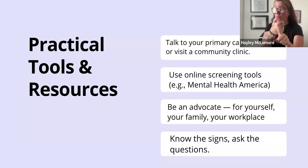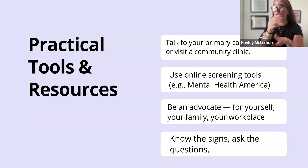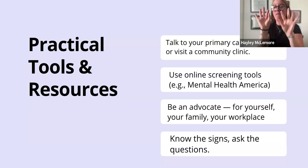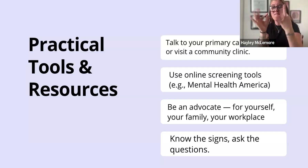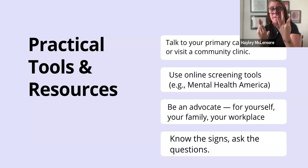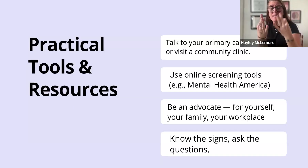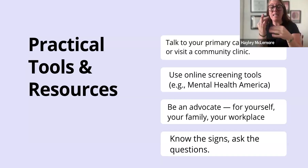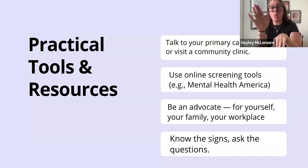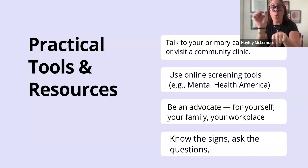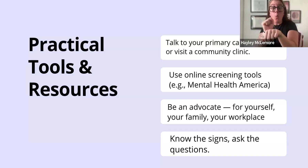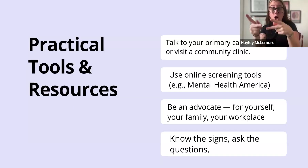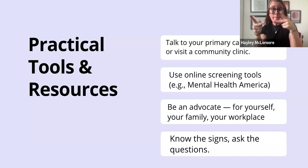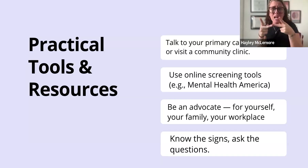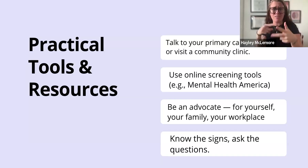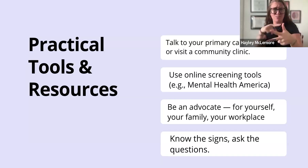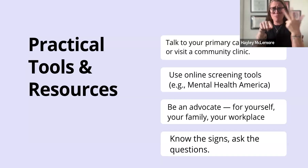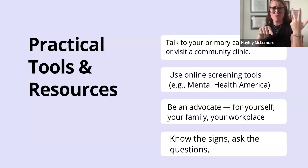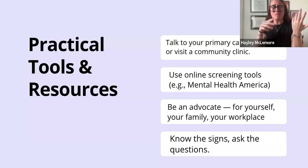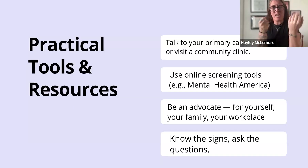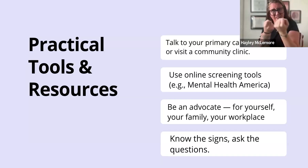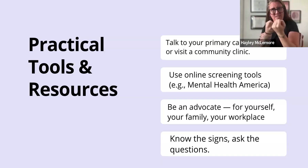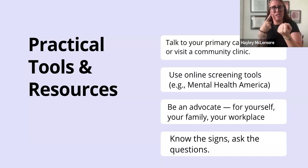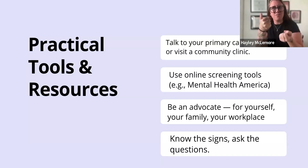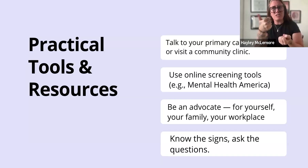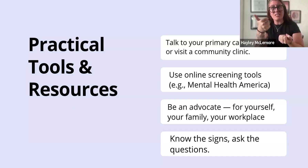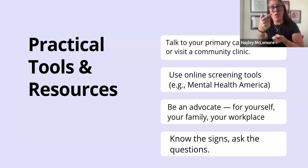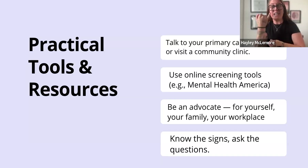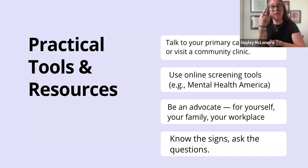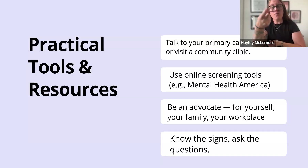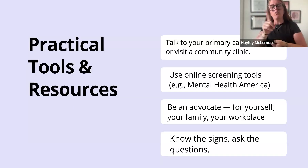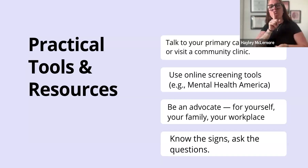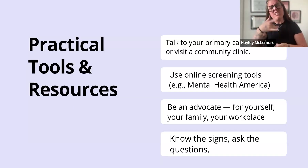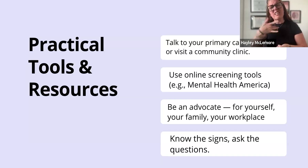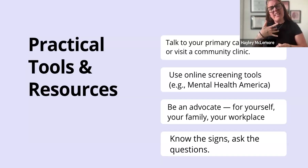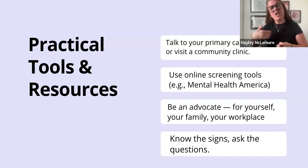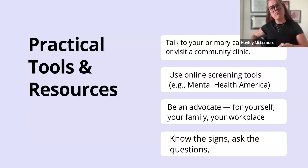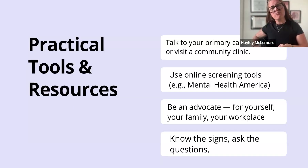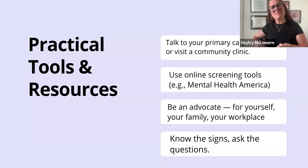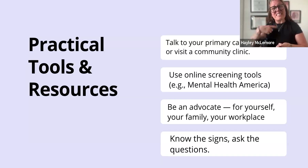Be an advocate for yourself. Be an advocate for your family. Be an advocate in your workplace. Really advocate for yourself.